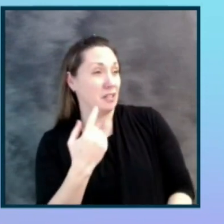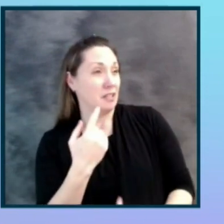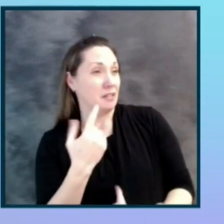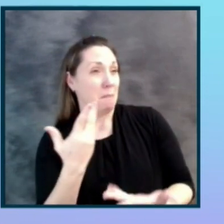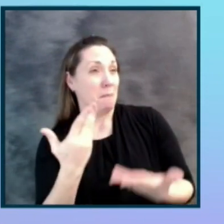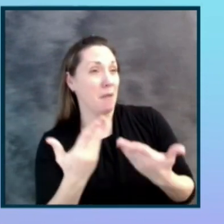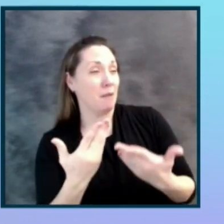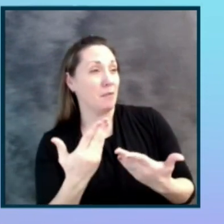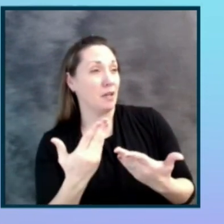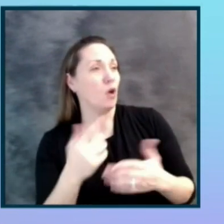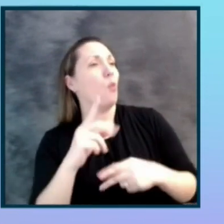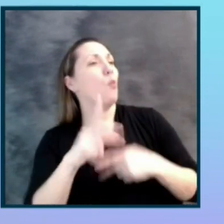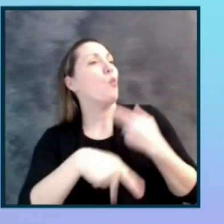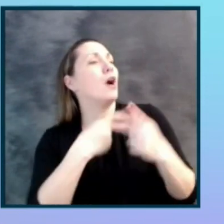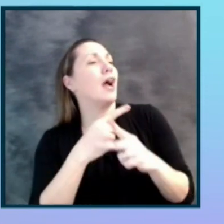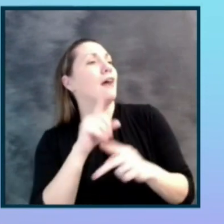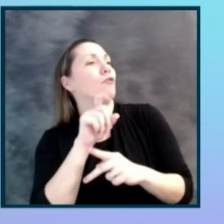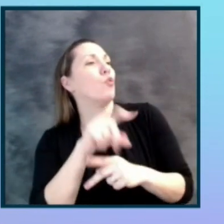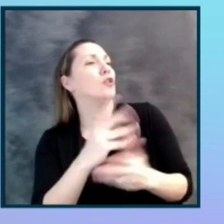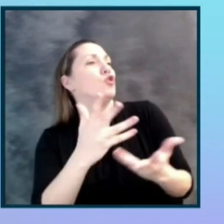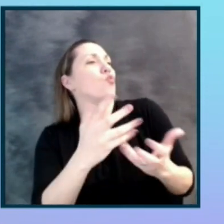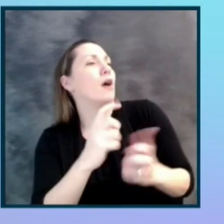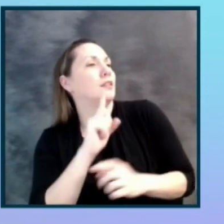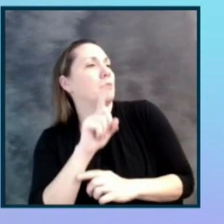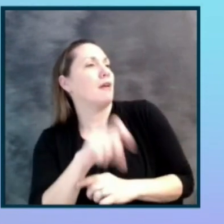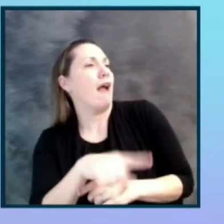or any final thoughts for our participants in today's session.